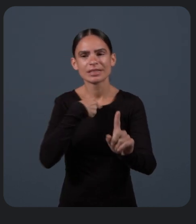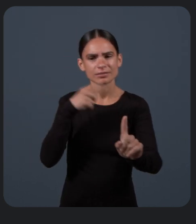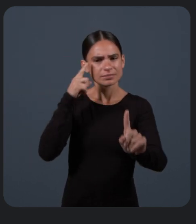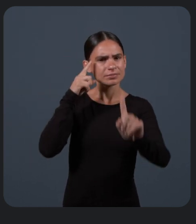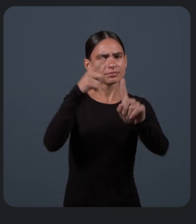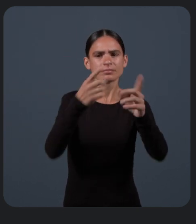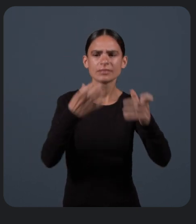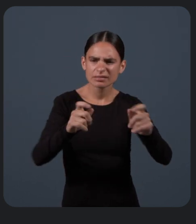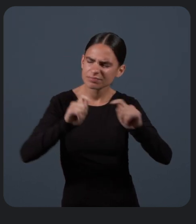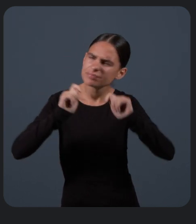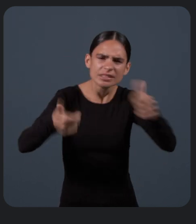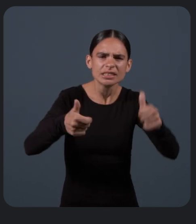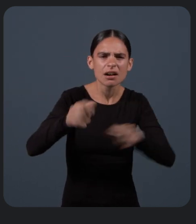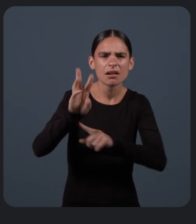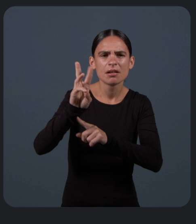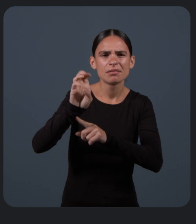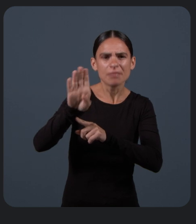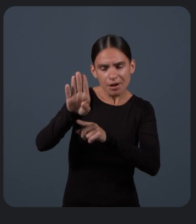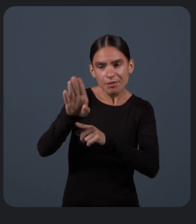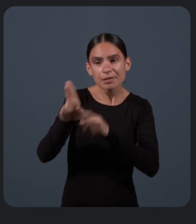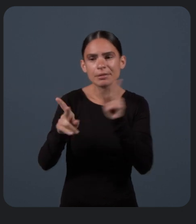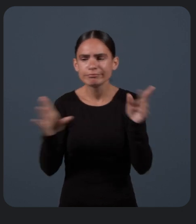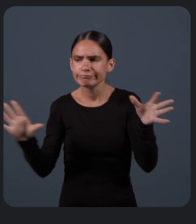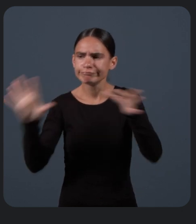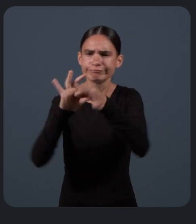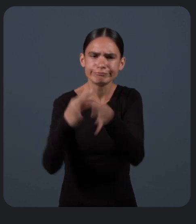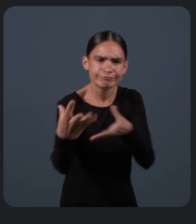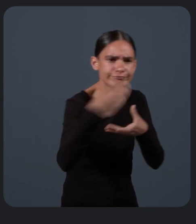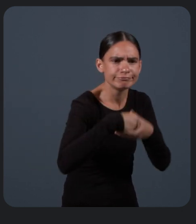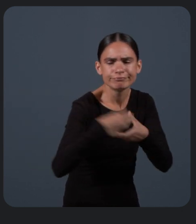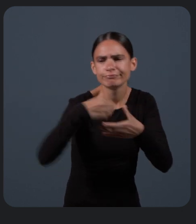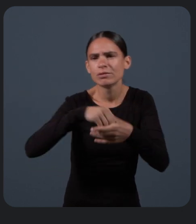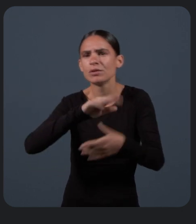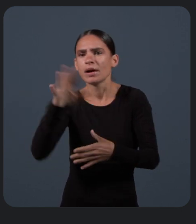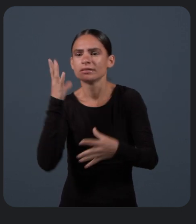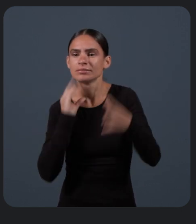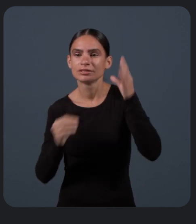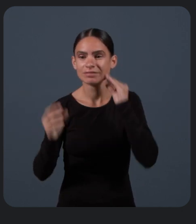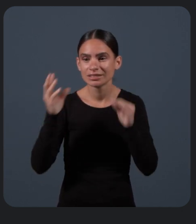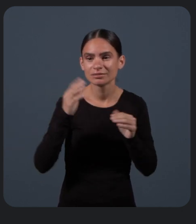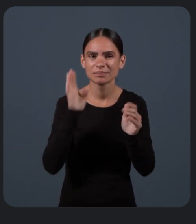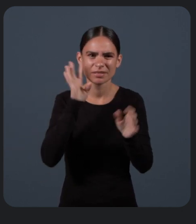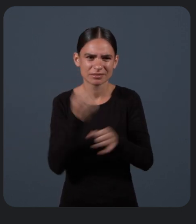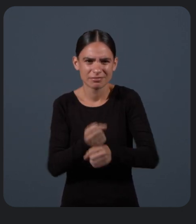to help you bring more people into your experiences. And we're expanding what's possible on the web